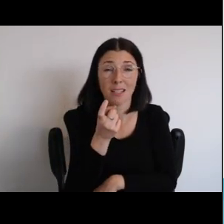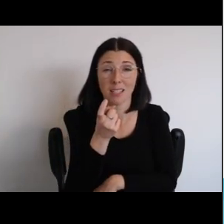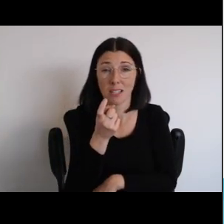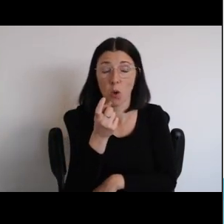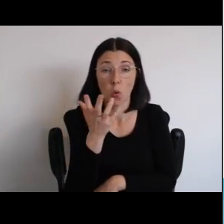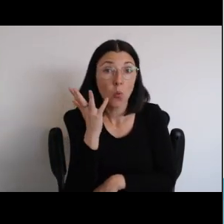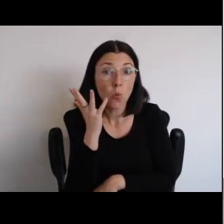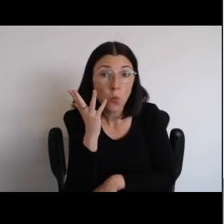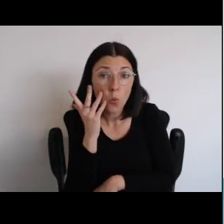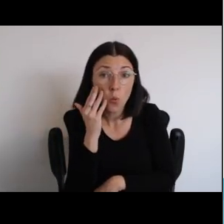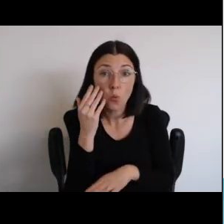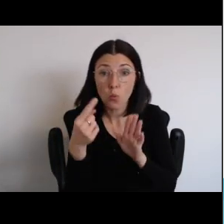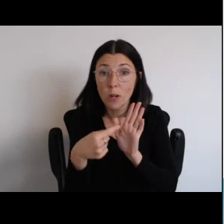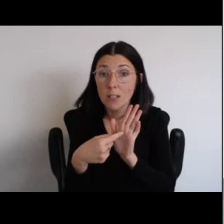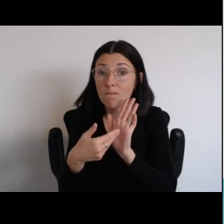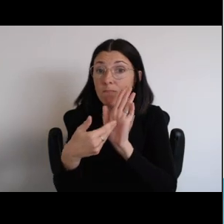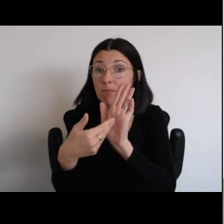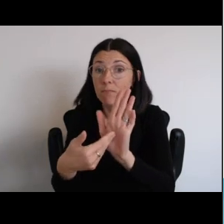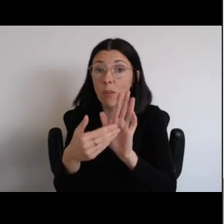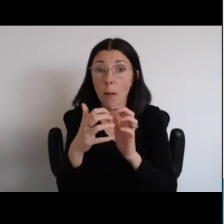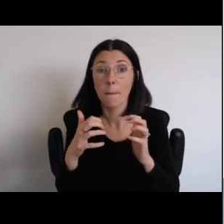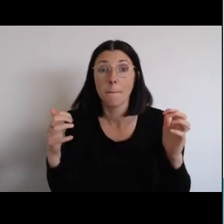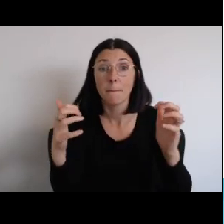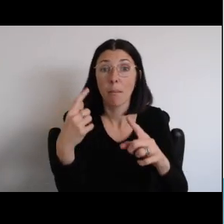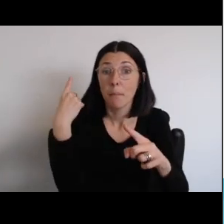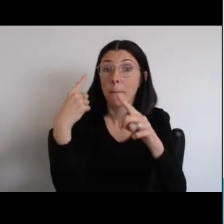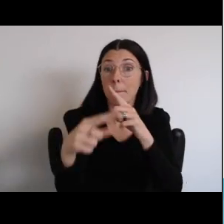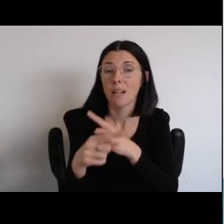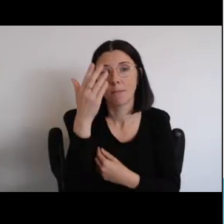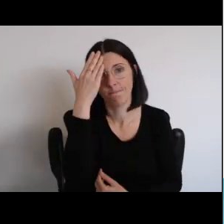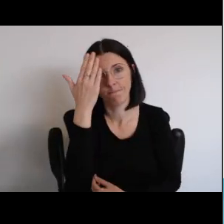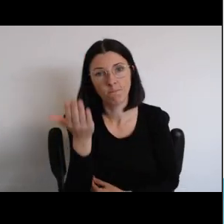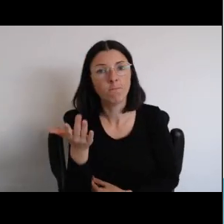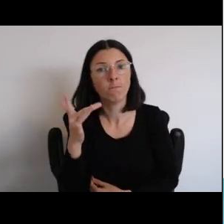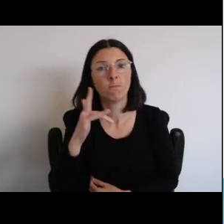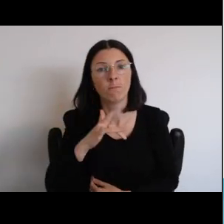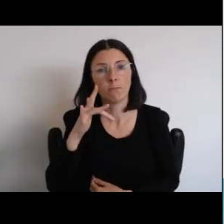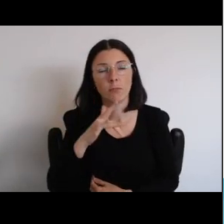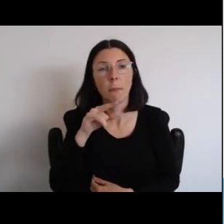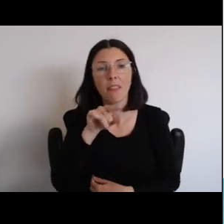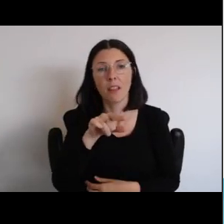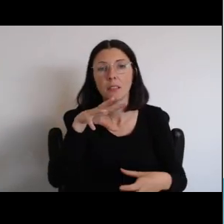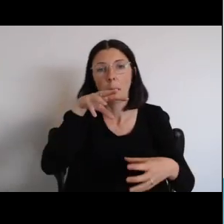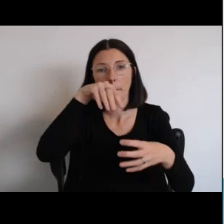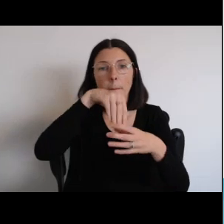to the Parliament and when it's going to be passed but um it's part of um clearly a suite of this